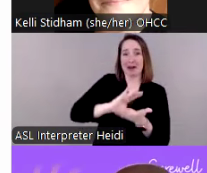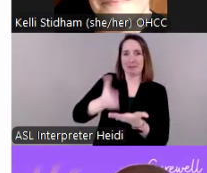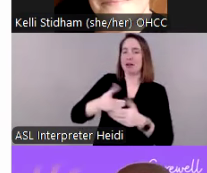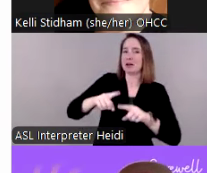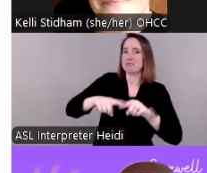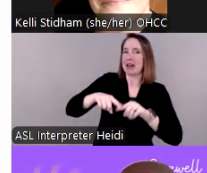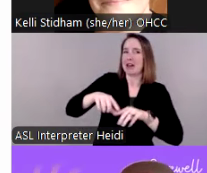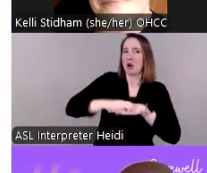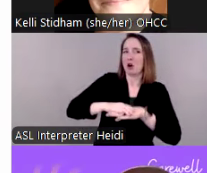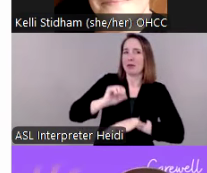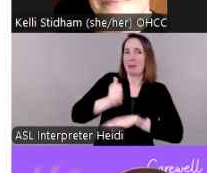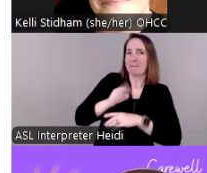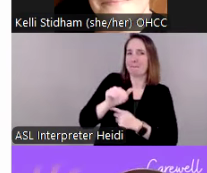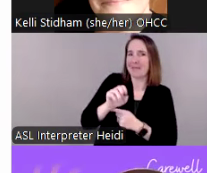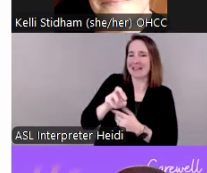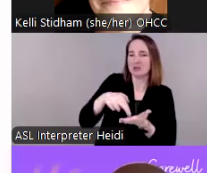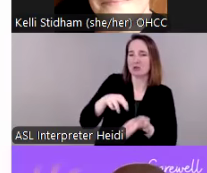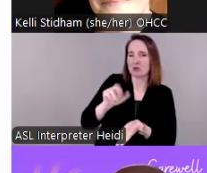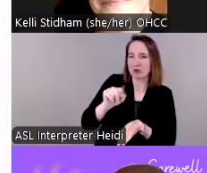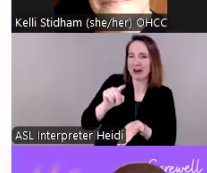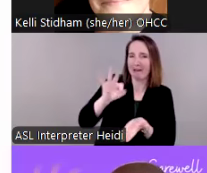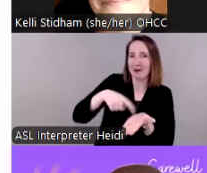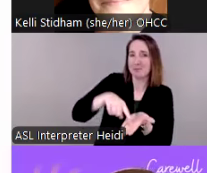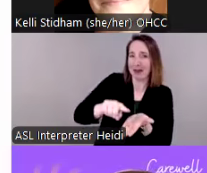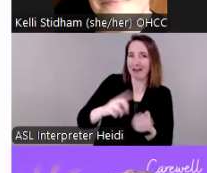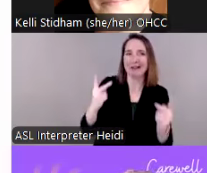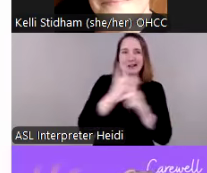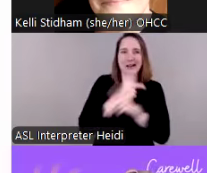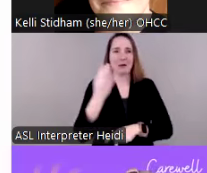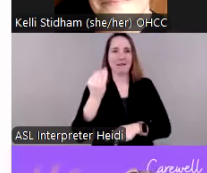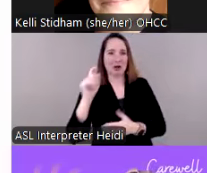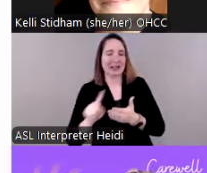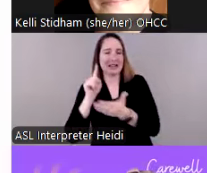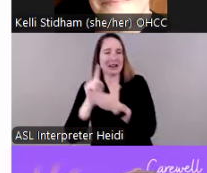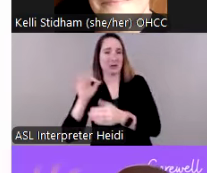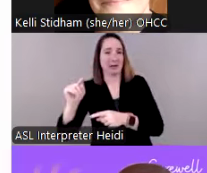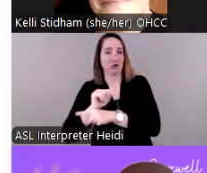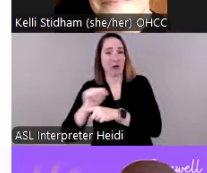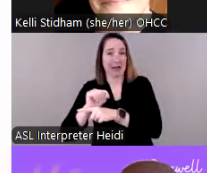the base rate of pay